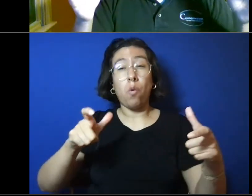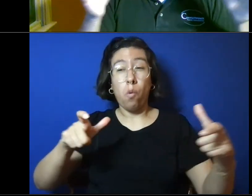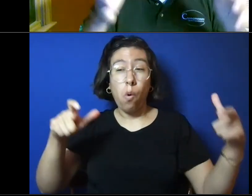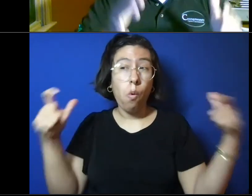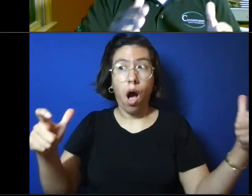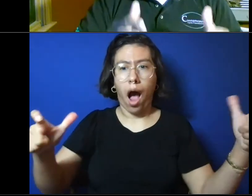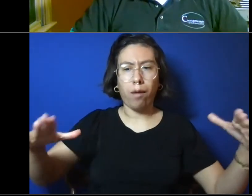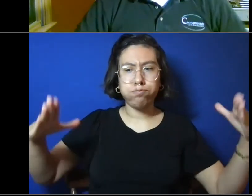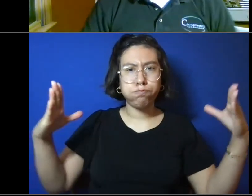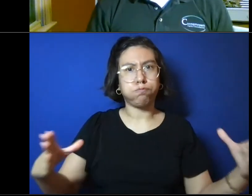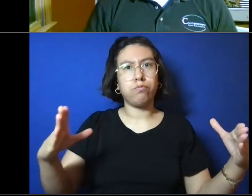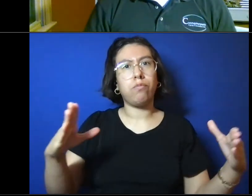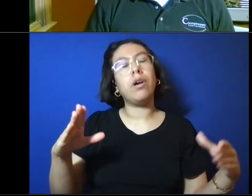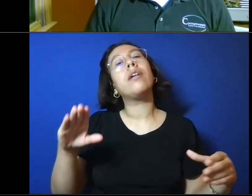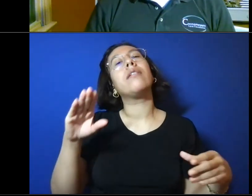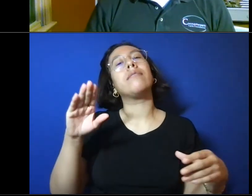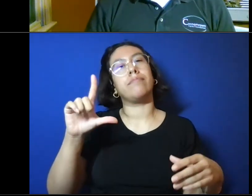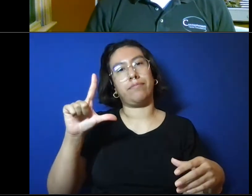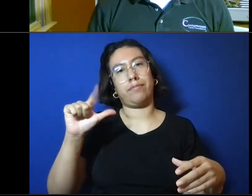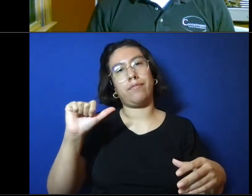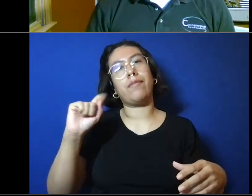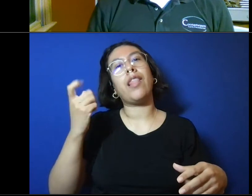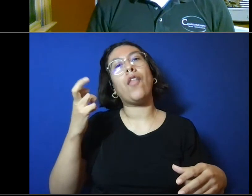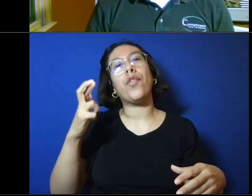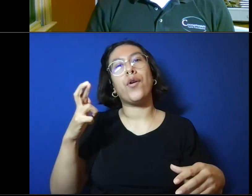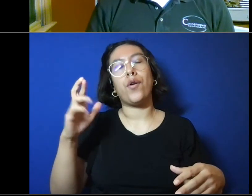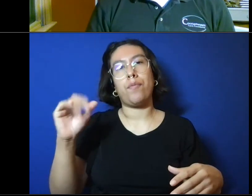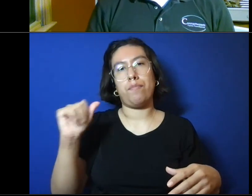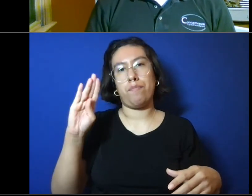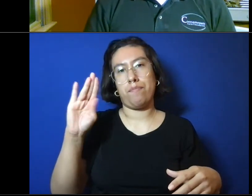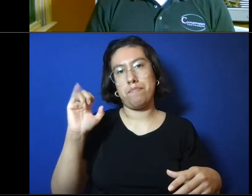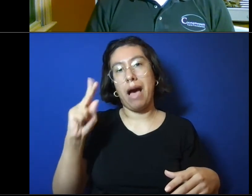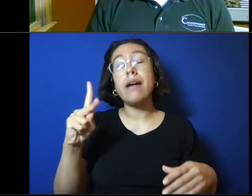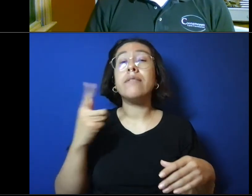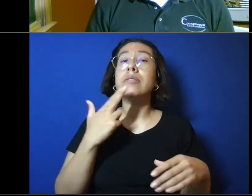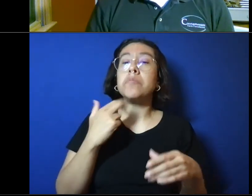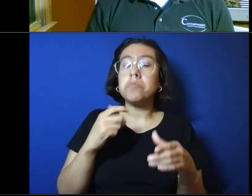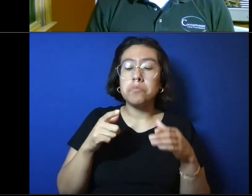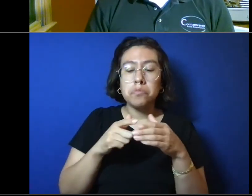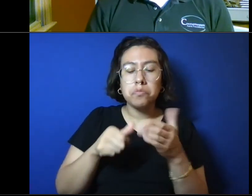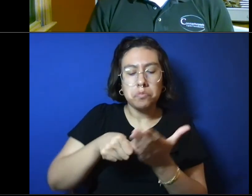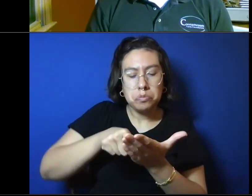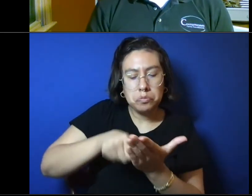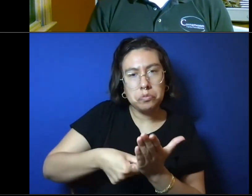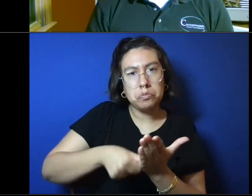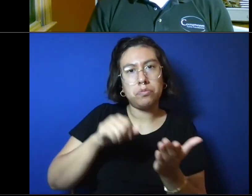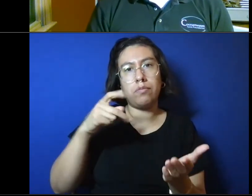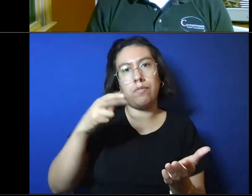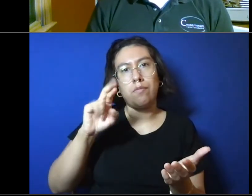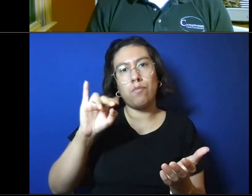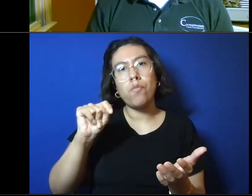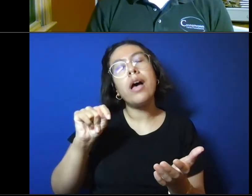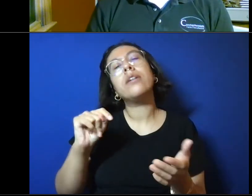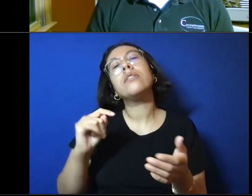then it's one of the smaller turtles. So there are indicators. They're pretty subtle, but there are indicators in the tracks